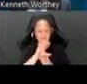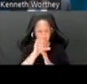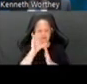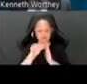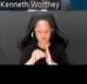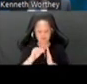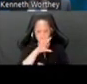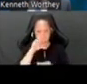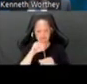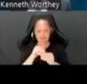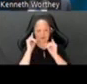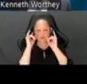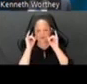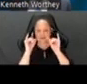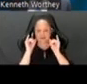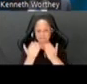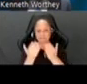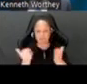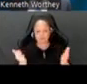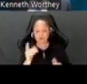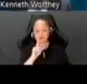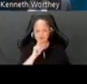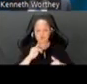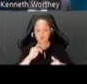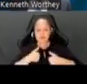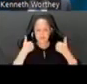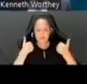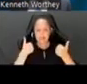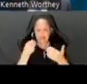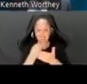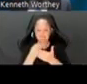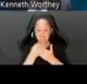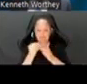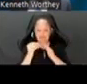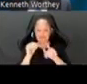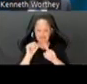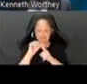instructor supplement called real life money situations for young adults which provides